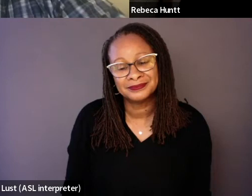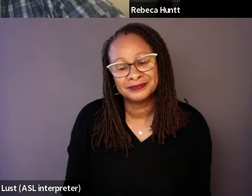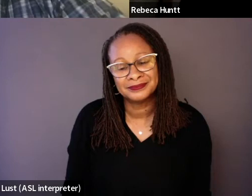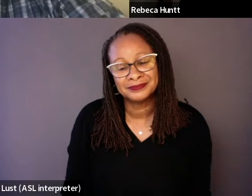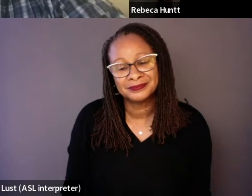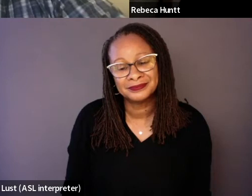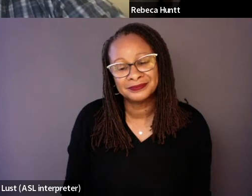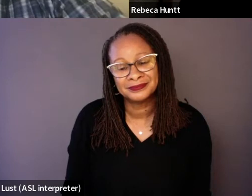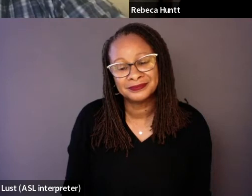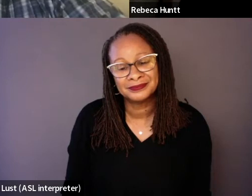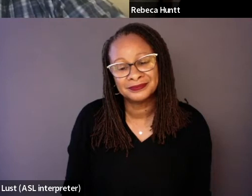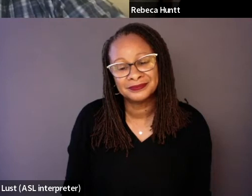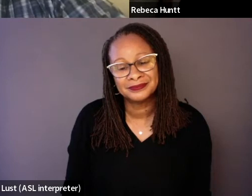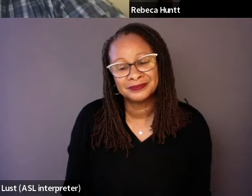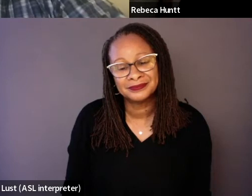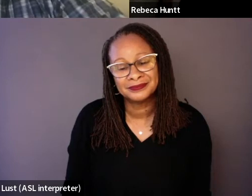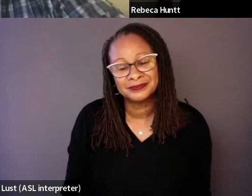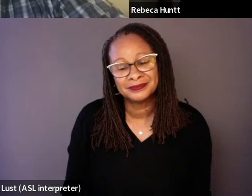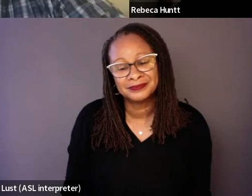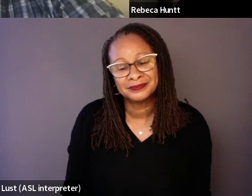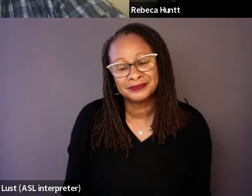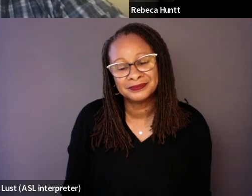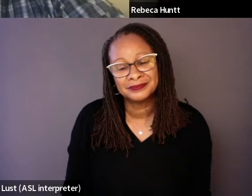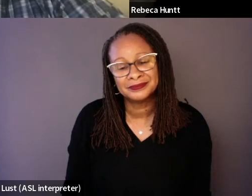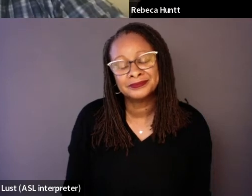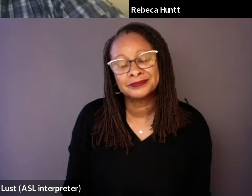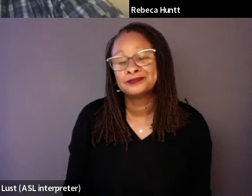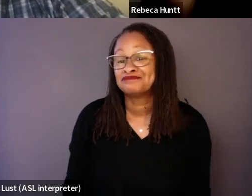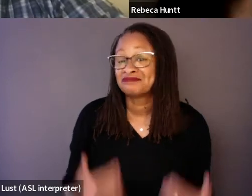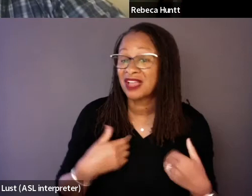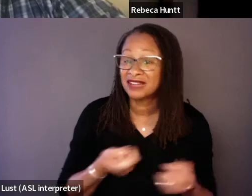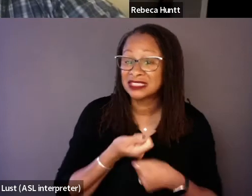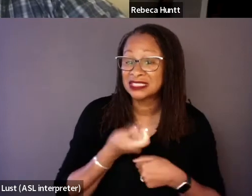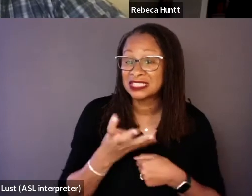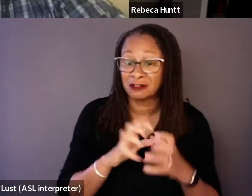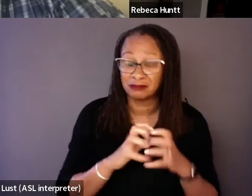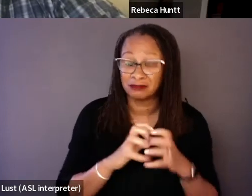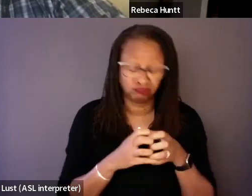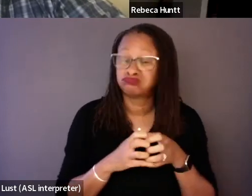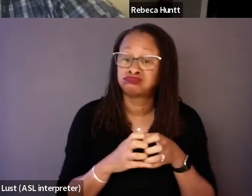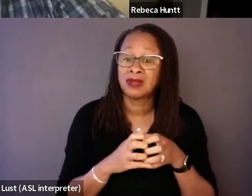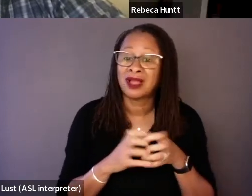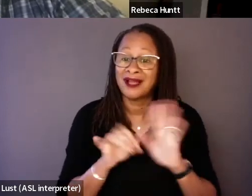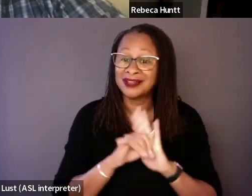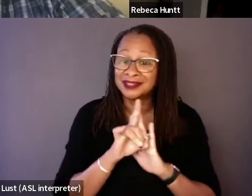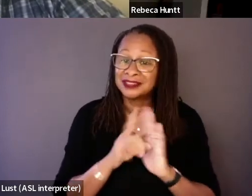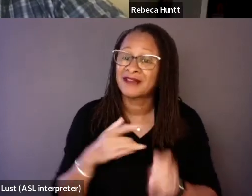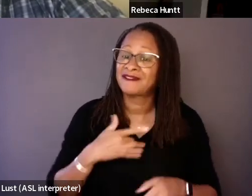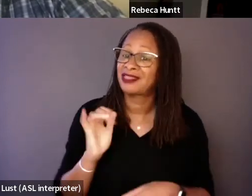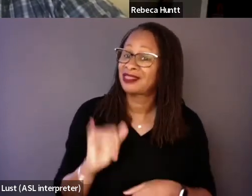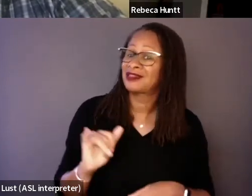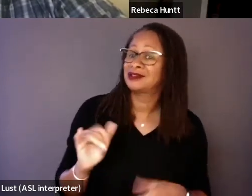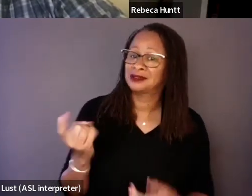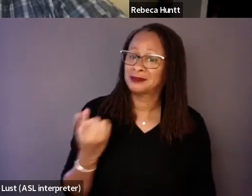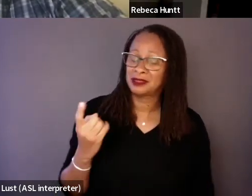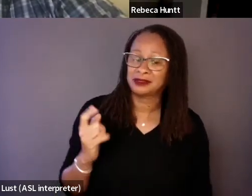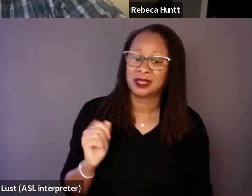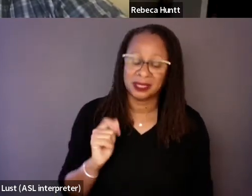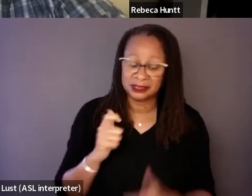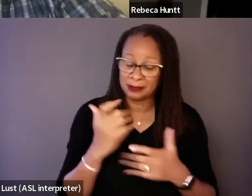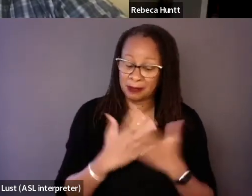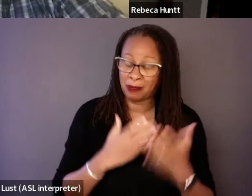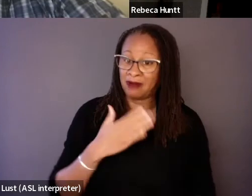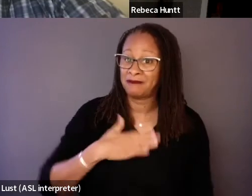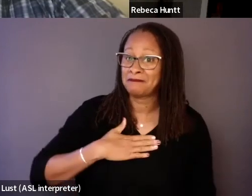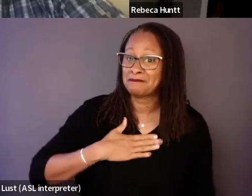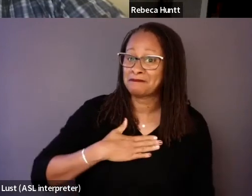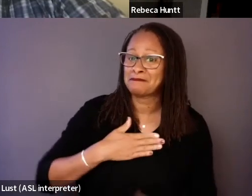identities, I feel like that's something that is a big part of my shared experience on -- you know,